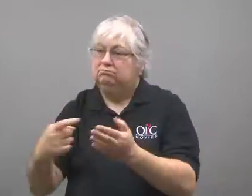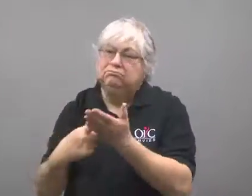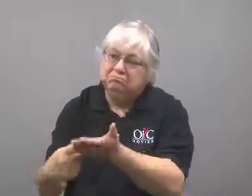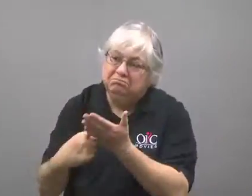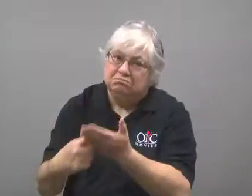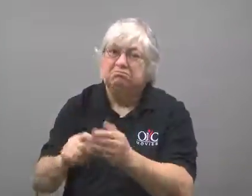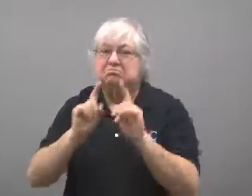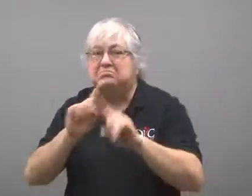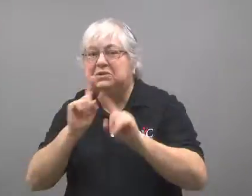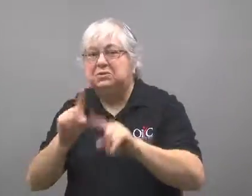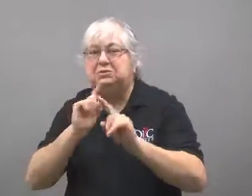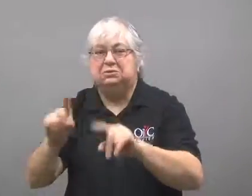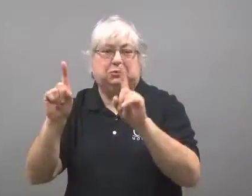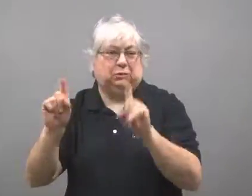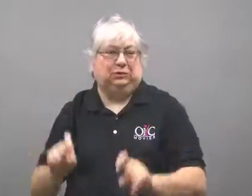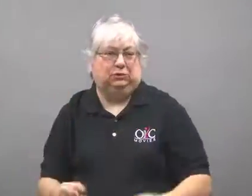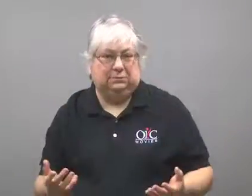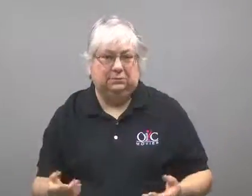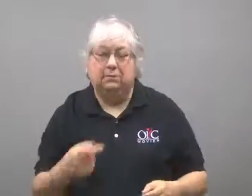He went to discuss issues and answer questions.